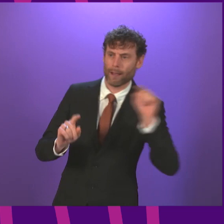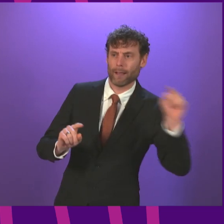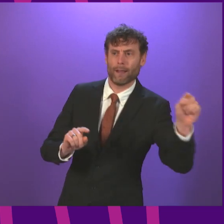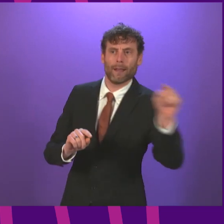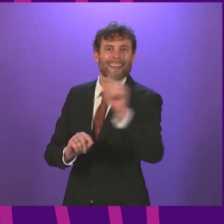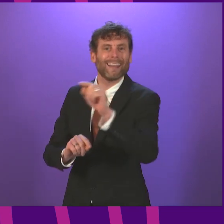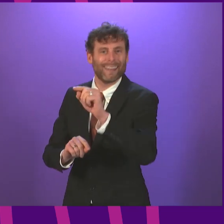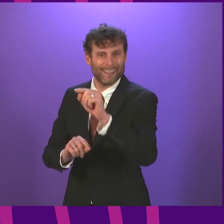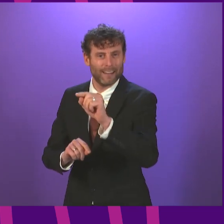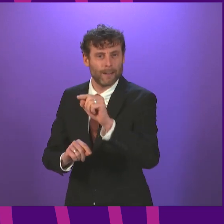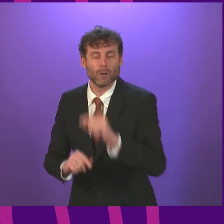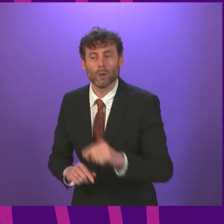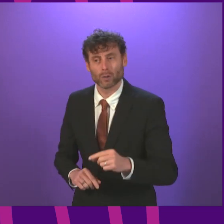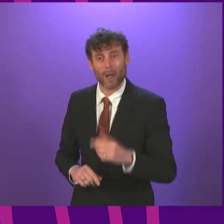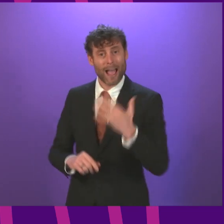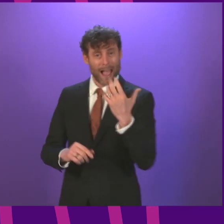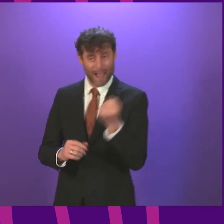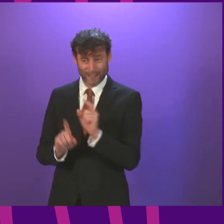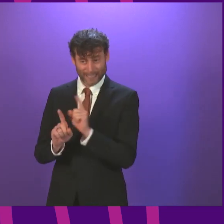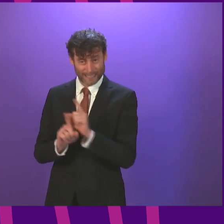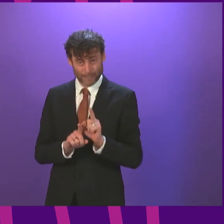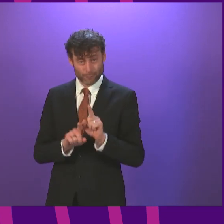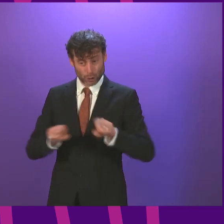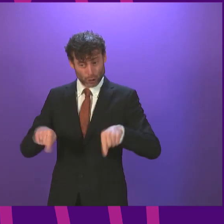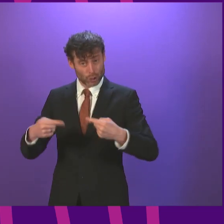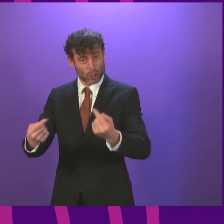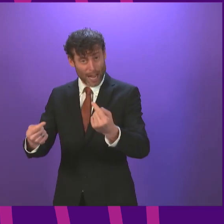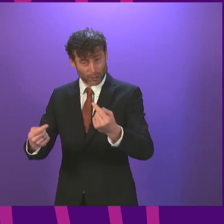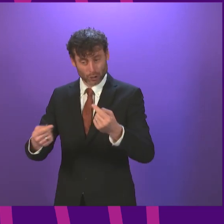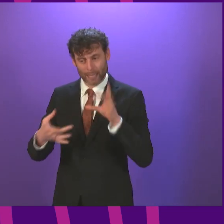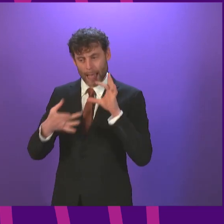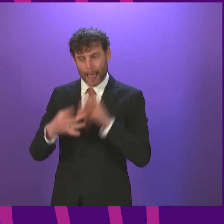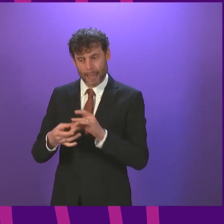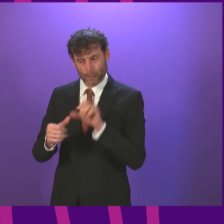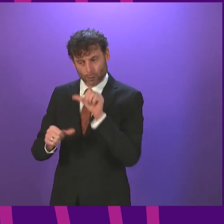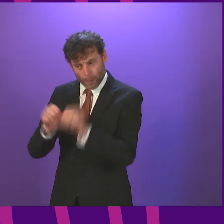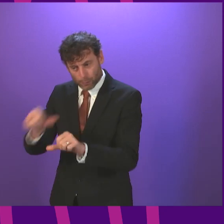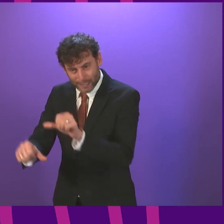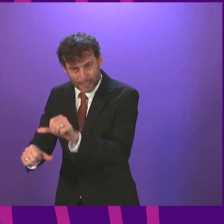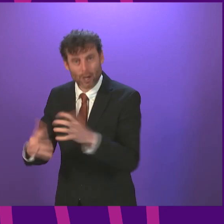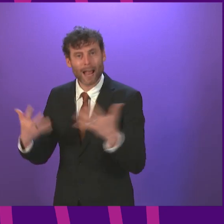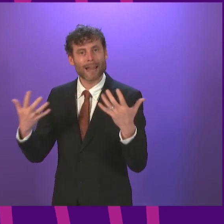of challenges that had been made both to the fundamentals of the procedure and the application of the procedure.